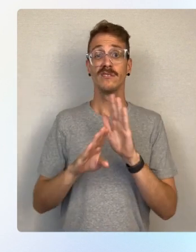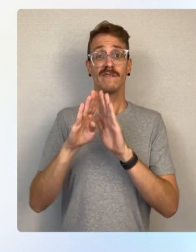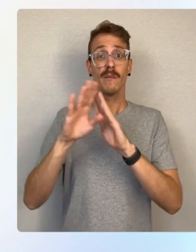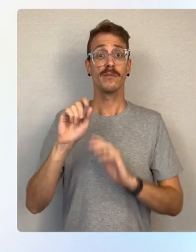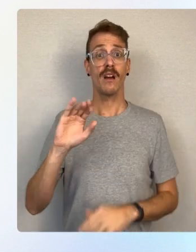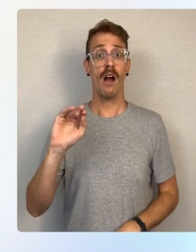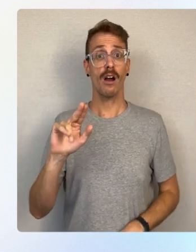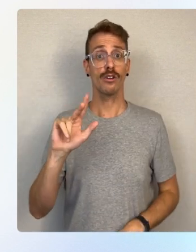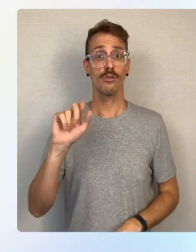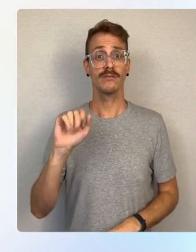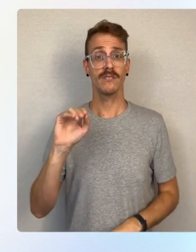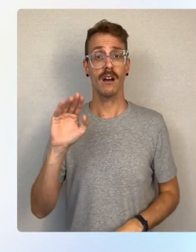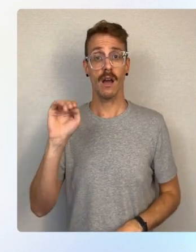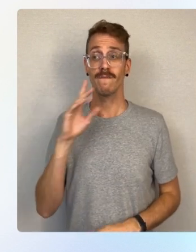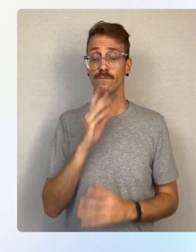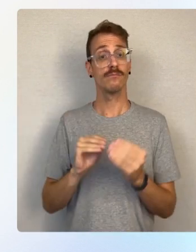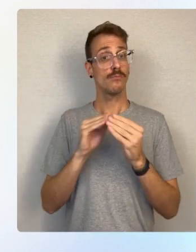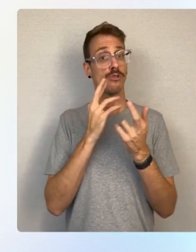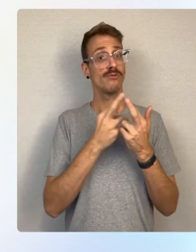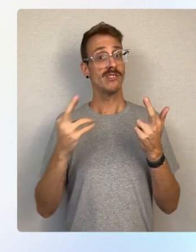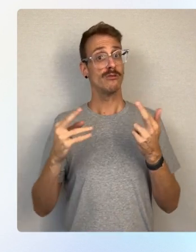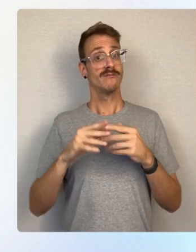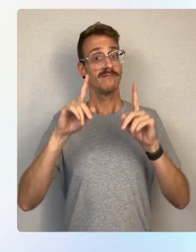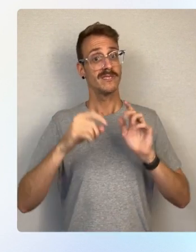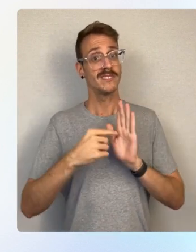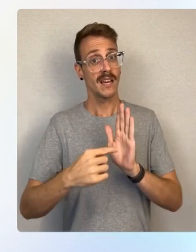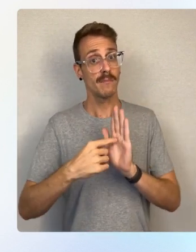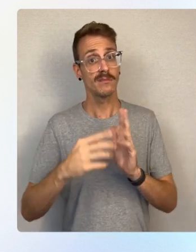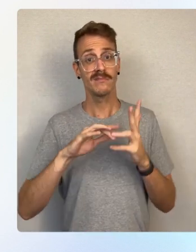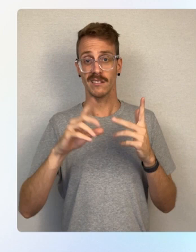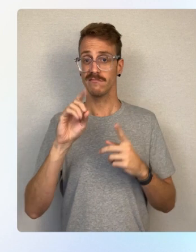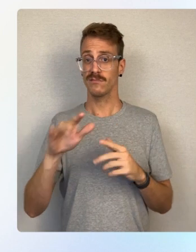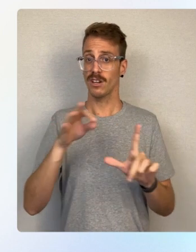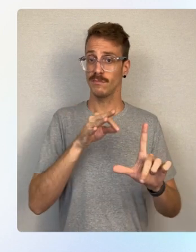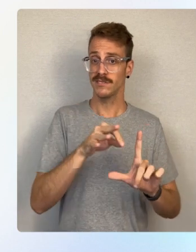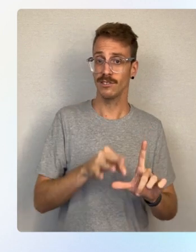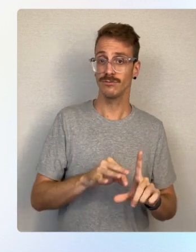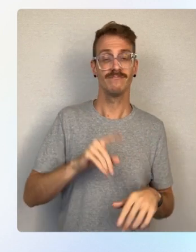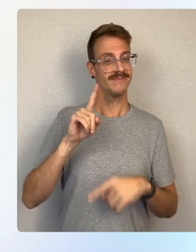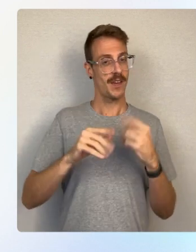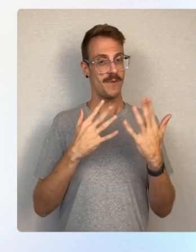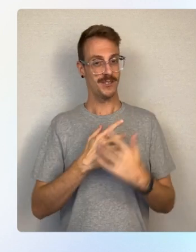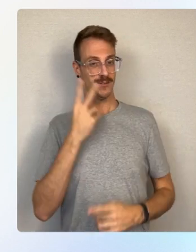So check out developer.oculus.com for more resources, samples, and documentation.